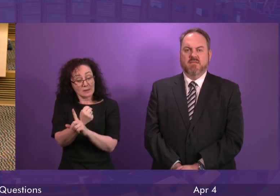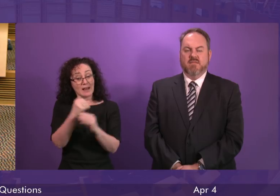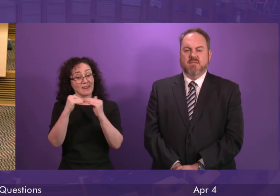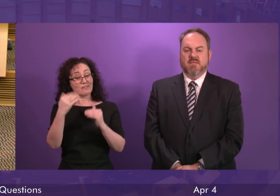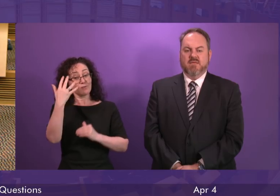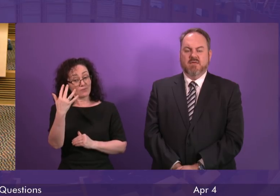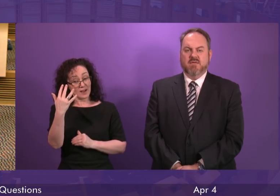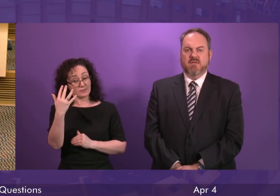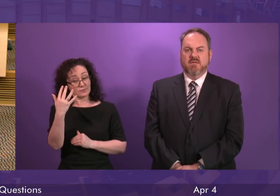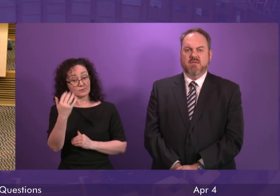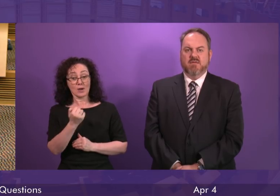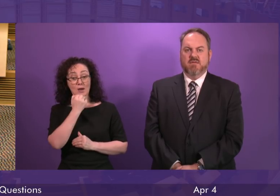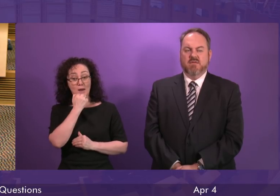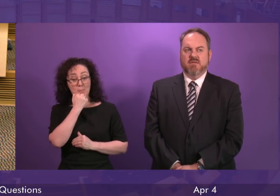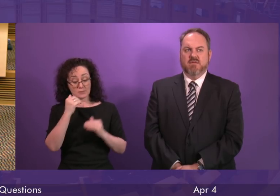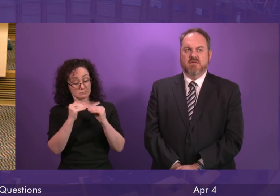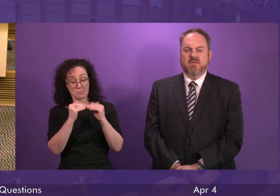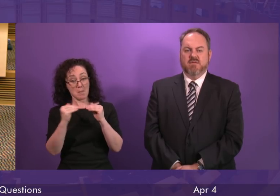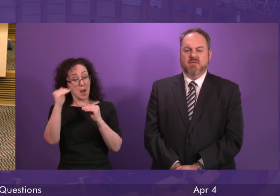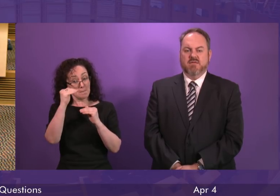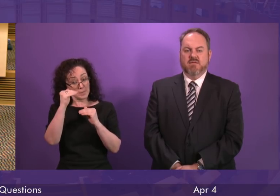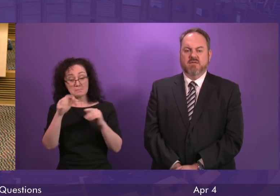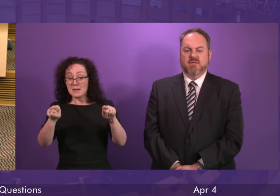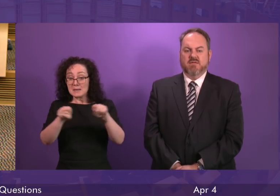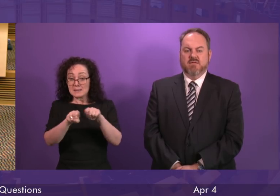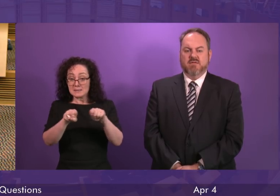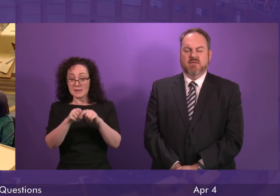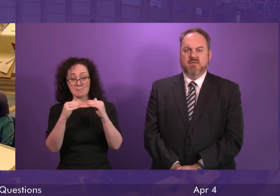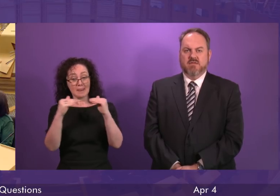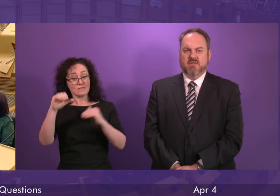qualifications at level 5 has risen, and the same is true at level 6. The numbers of pupils